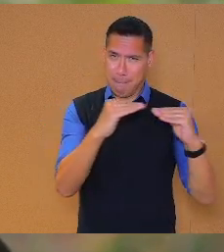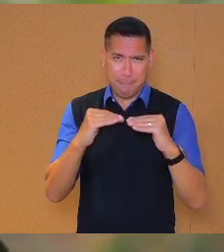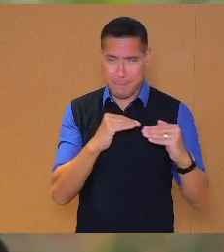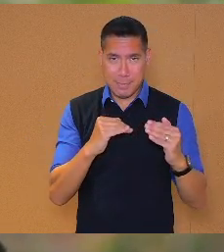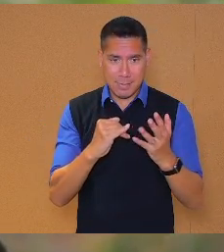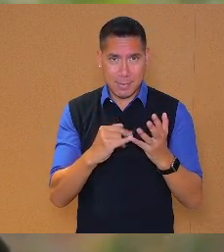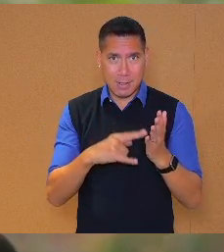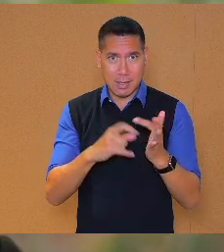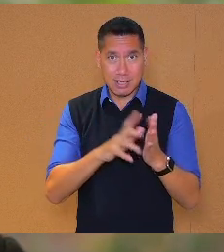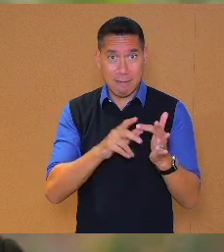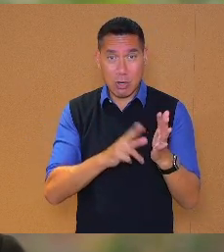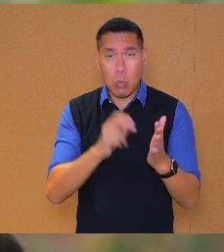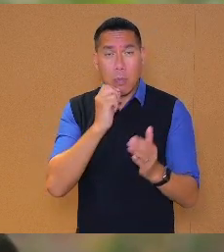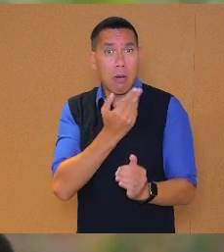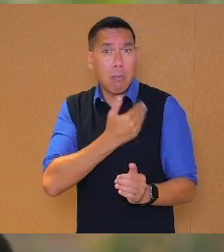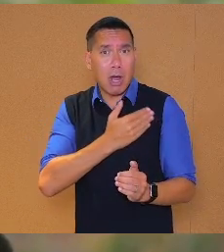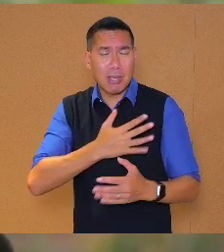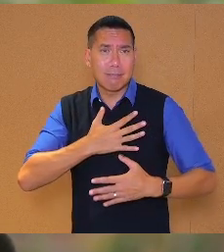owner, and to the Minister of health. Stephen would be both proud and humbled with this award may be